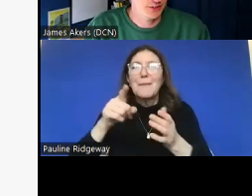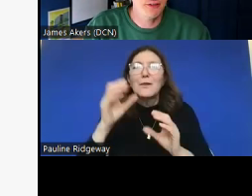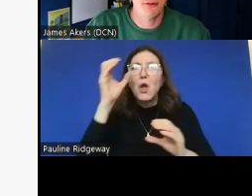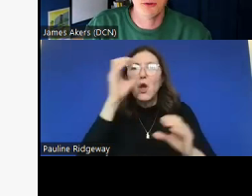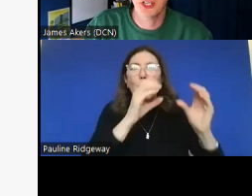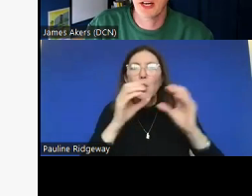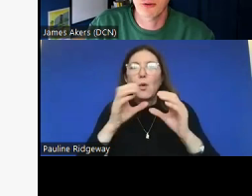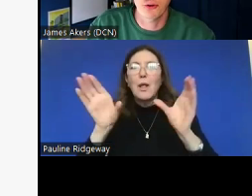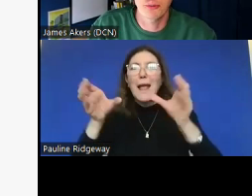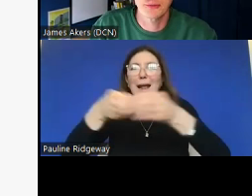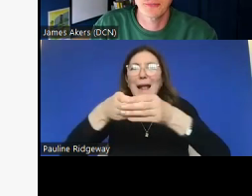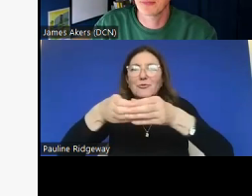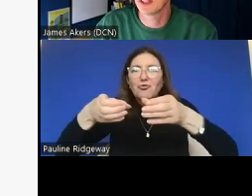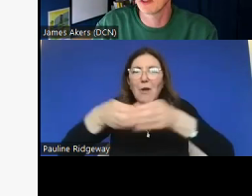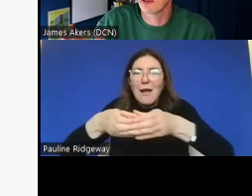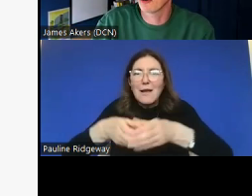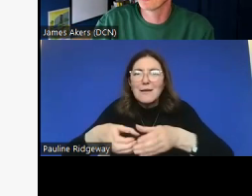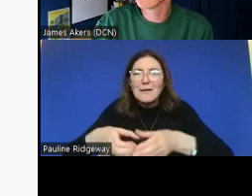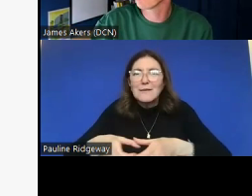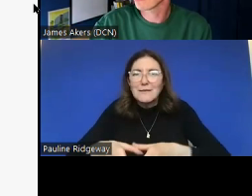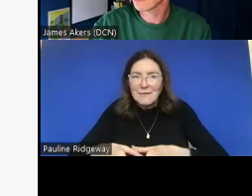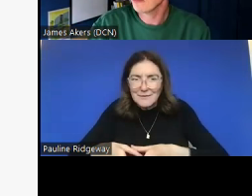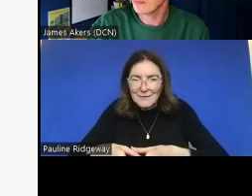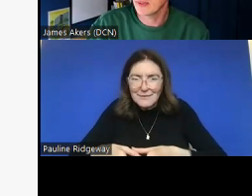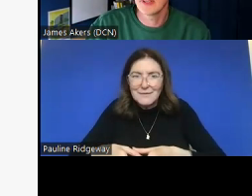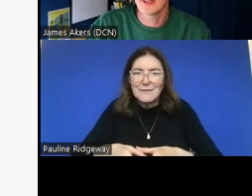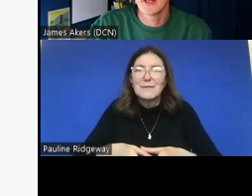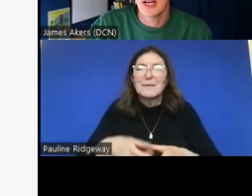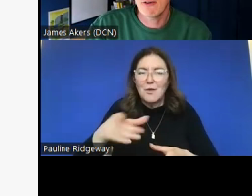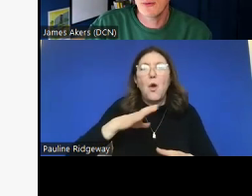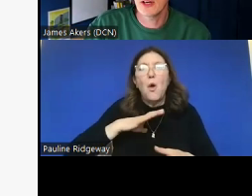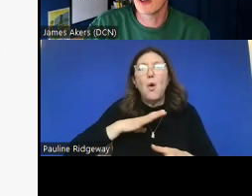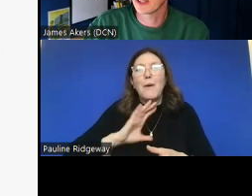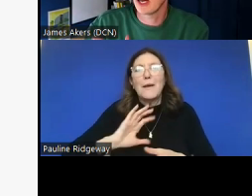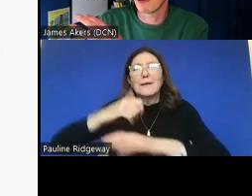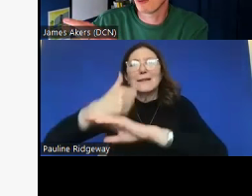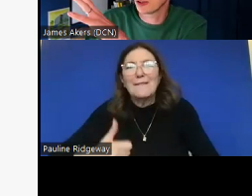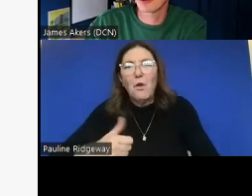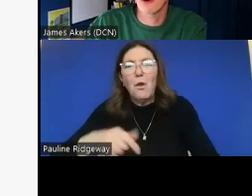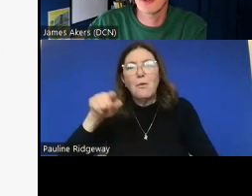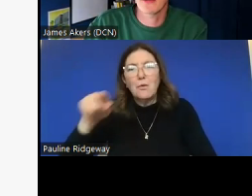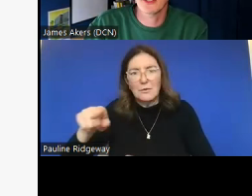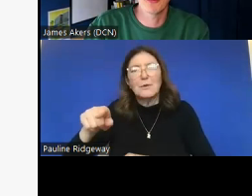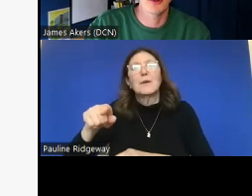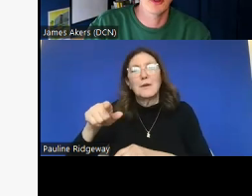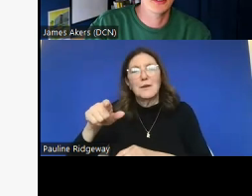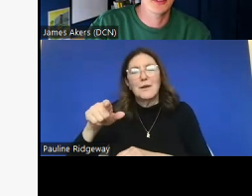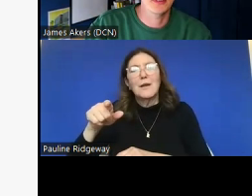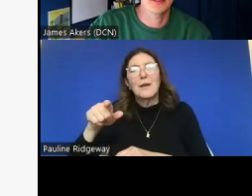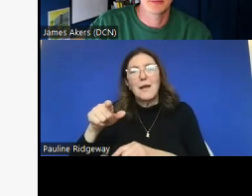The default channel group is referral. If we look, if we just scroll down this report,